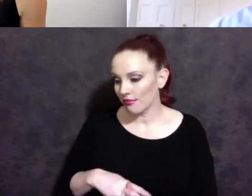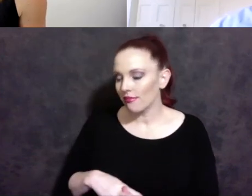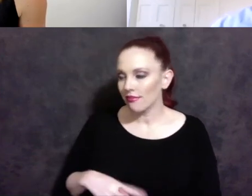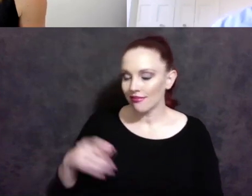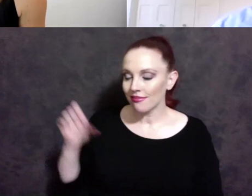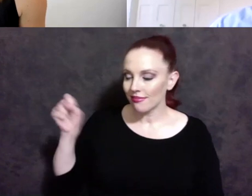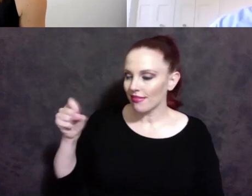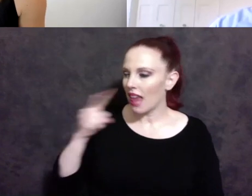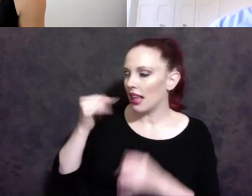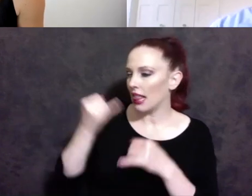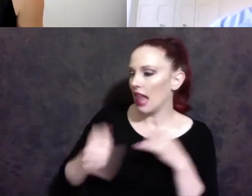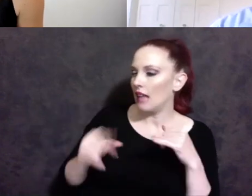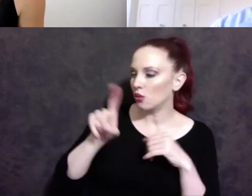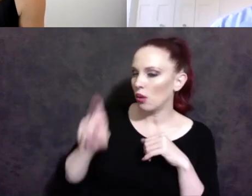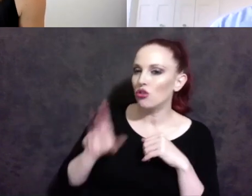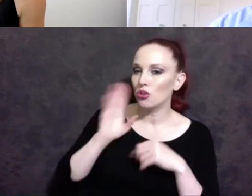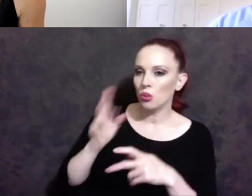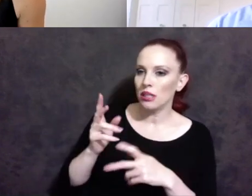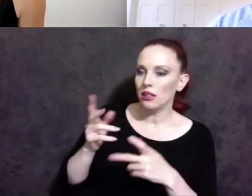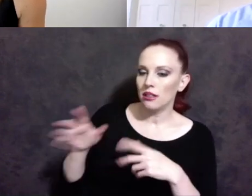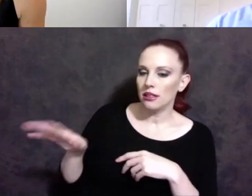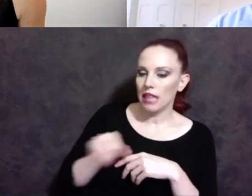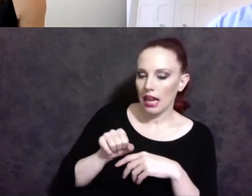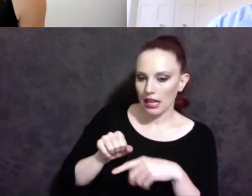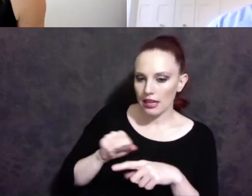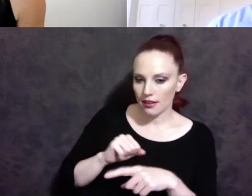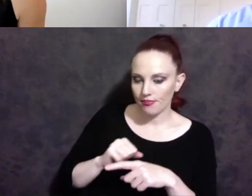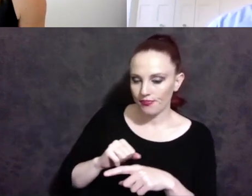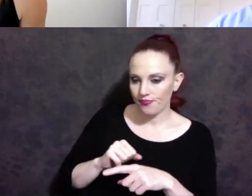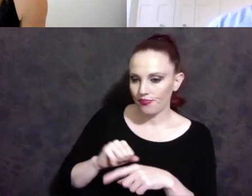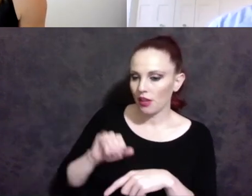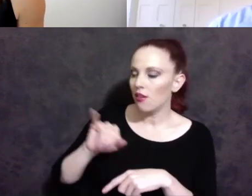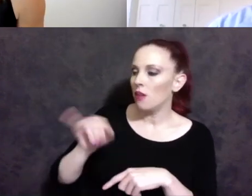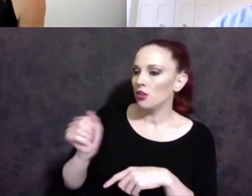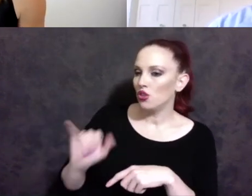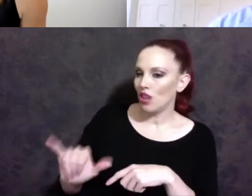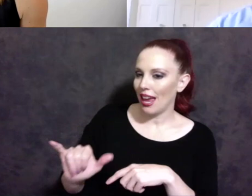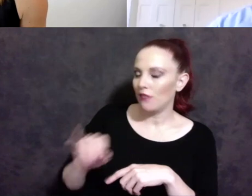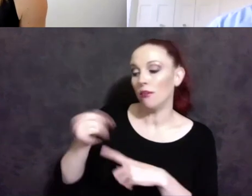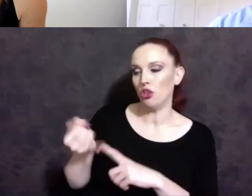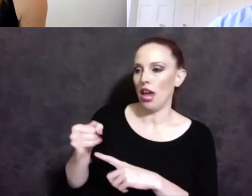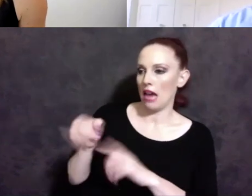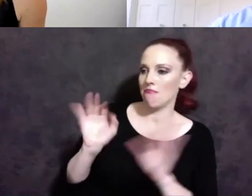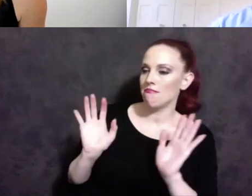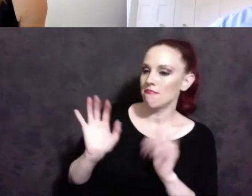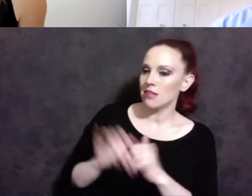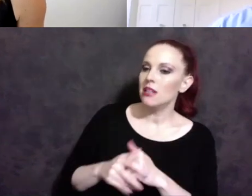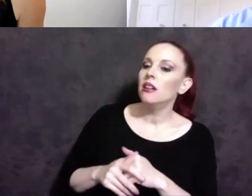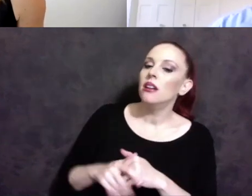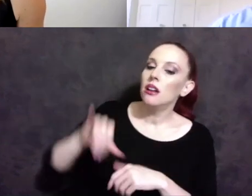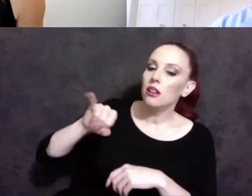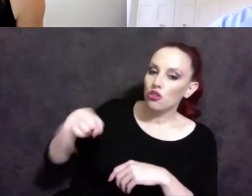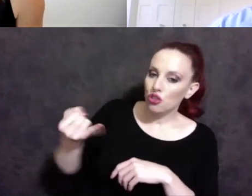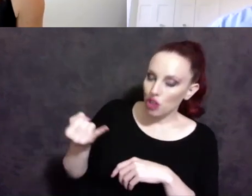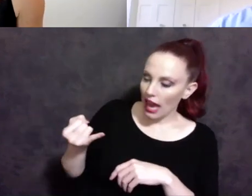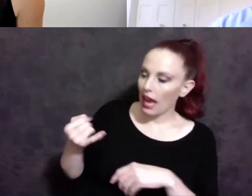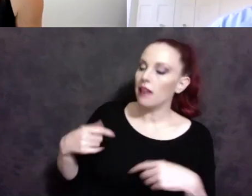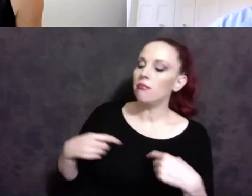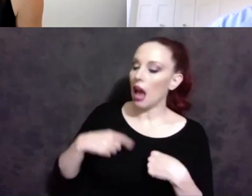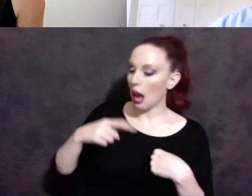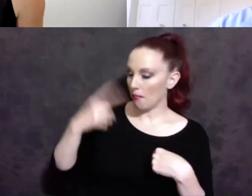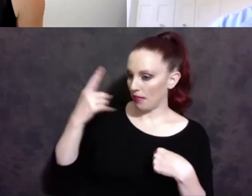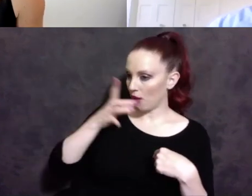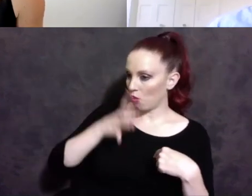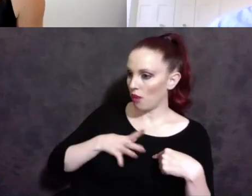we will take here from Jay. I am a black woman who is generally the only black person in